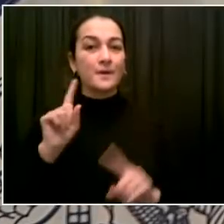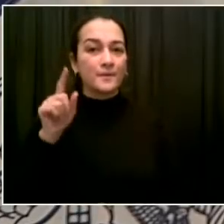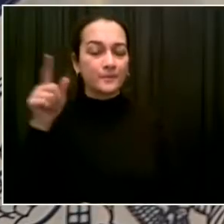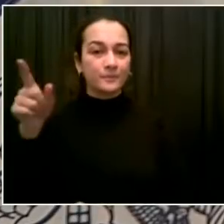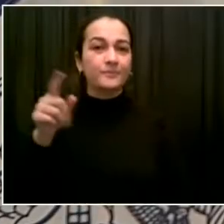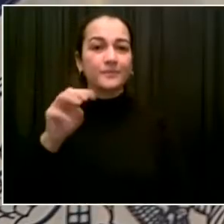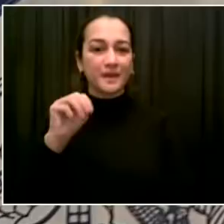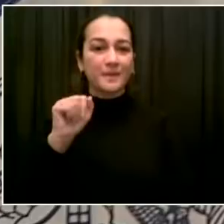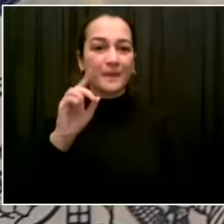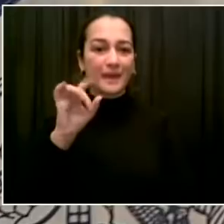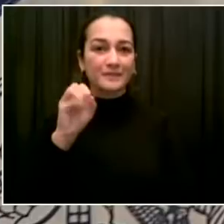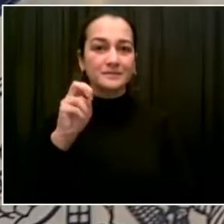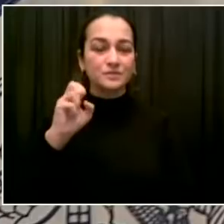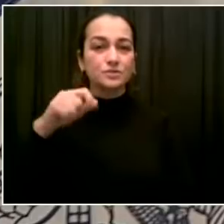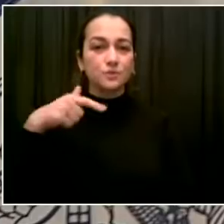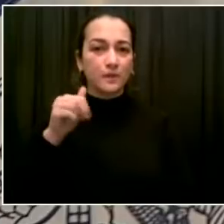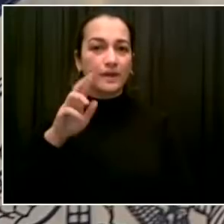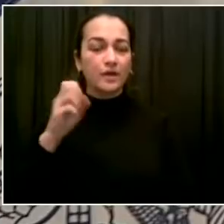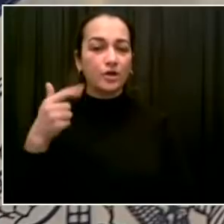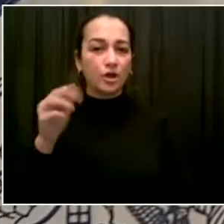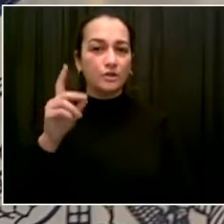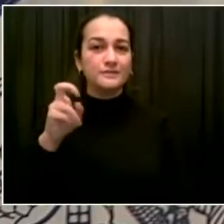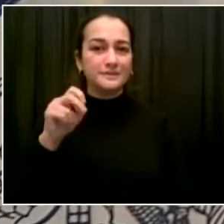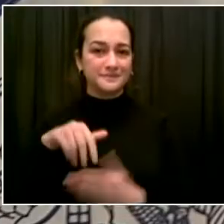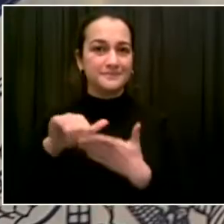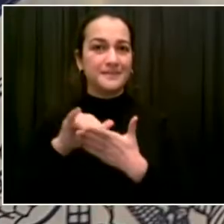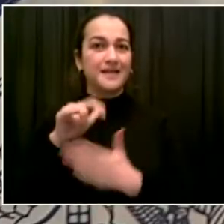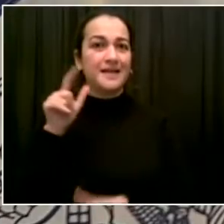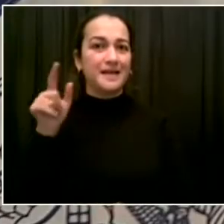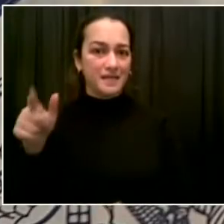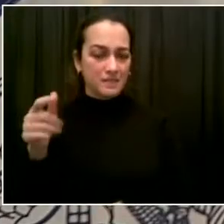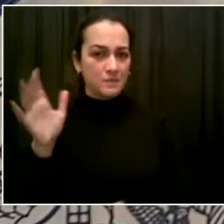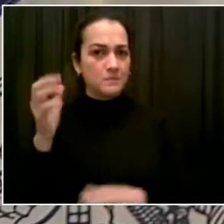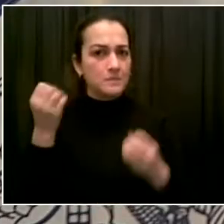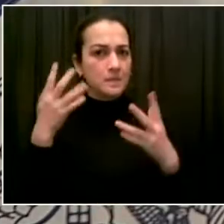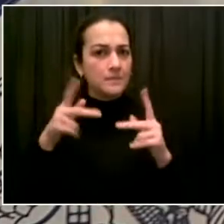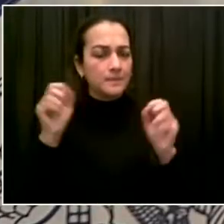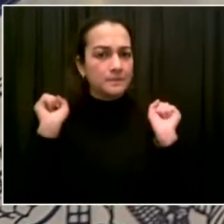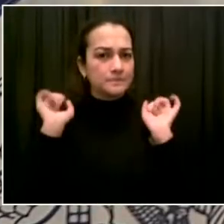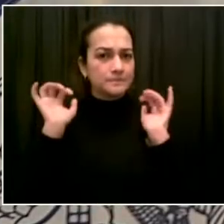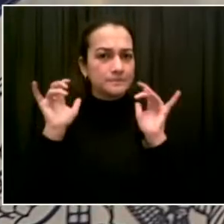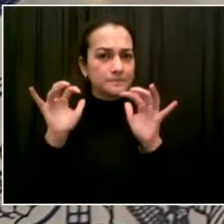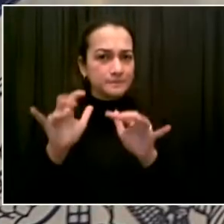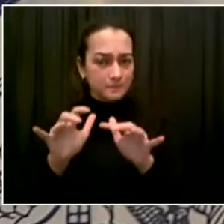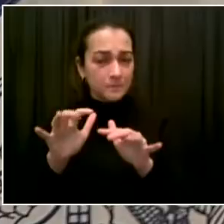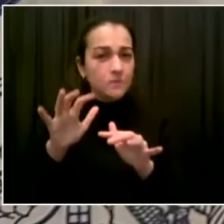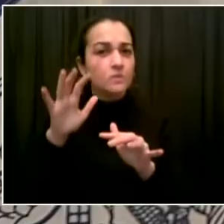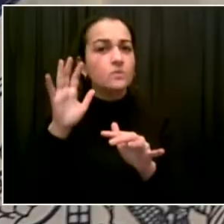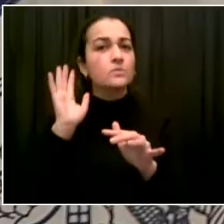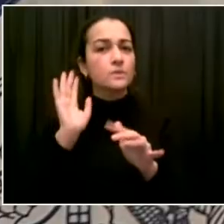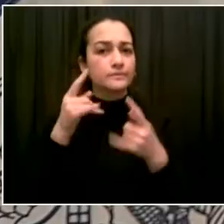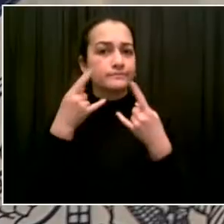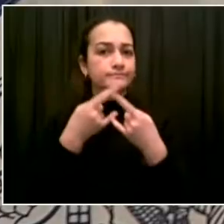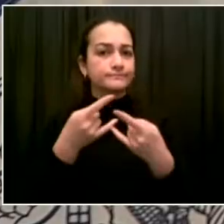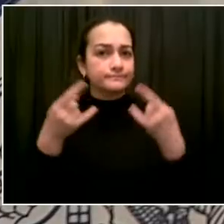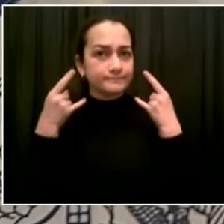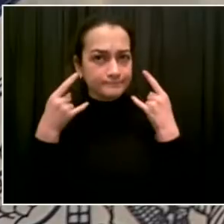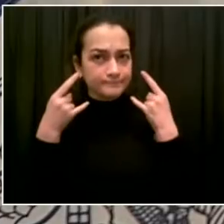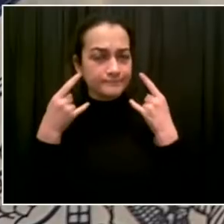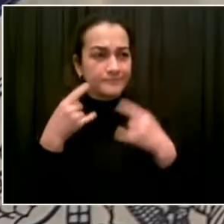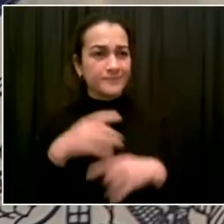TONIGHT? PEPOLE SINNGIG AND